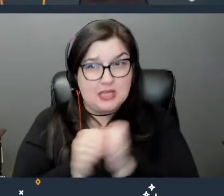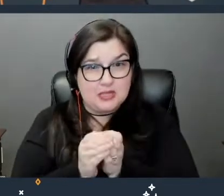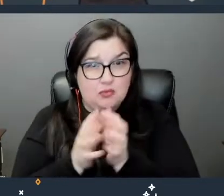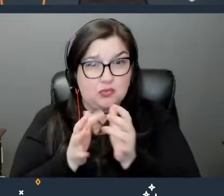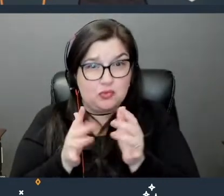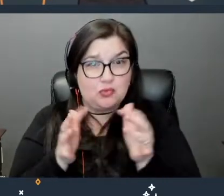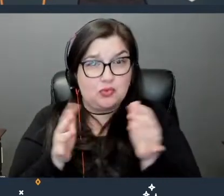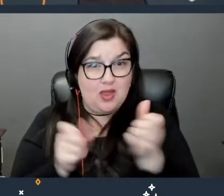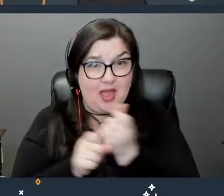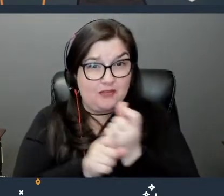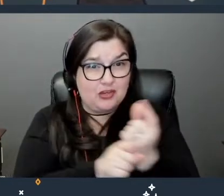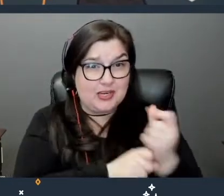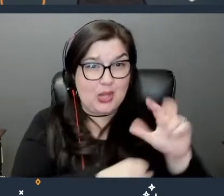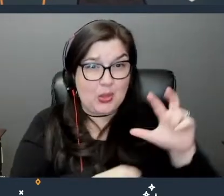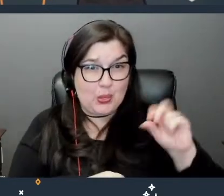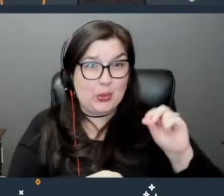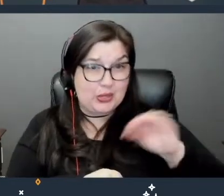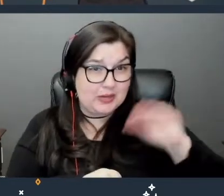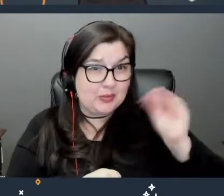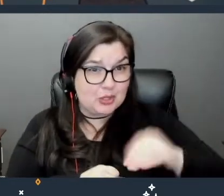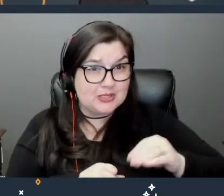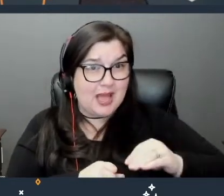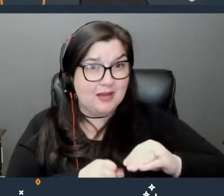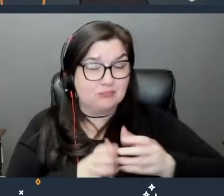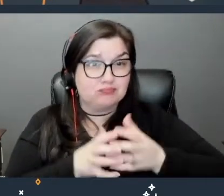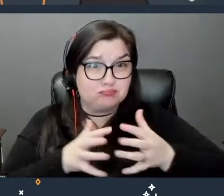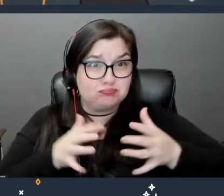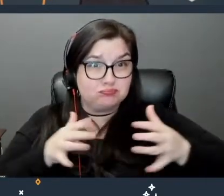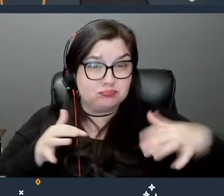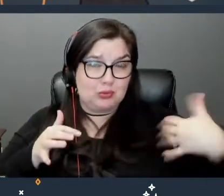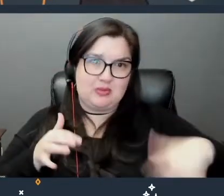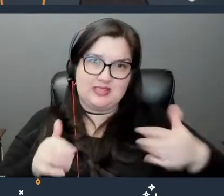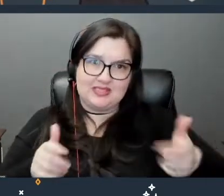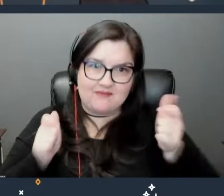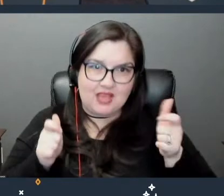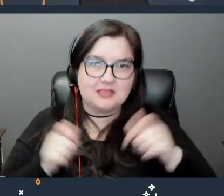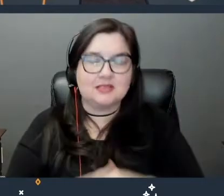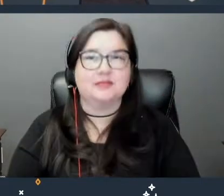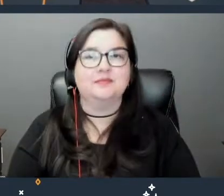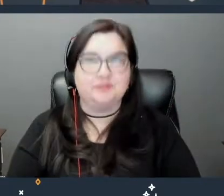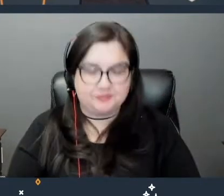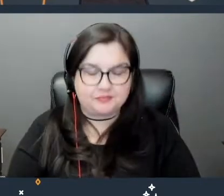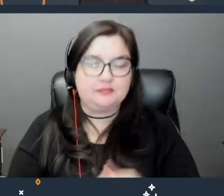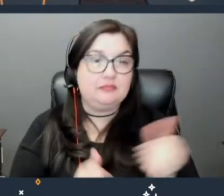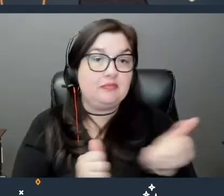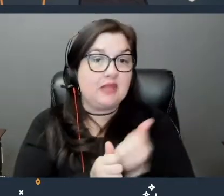It's a pretty fast growth rate. Almost every organization has access to data that they aren't capturing today.